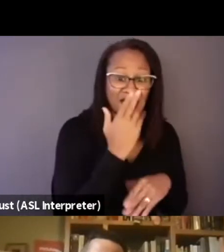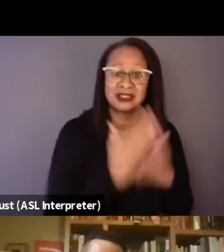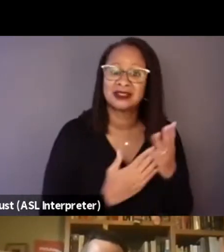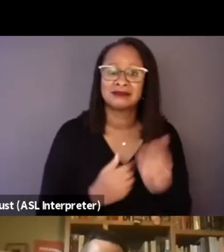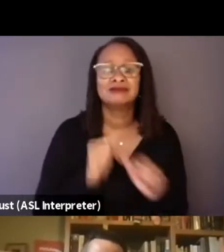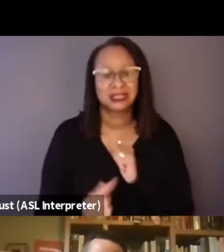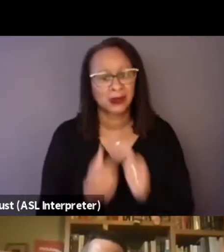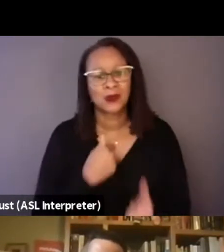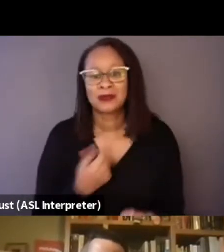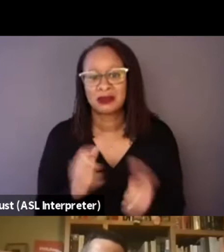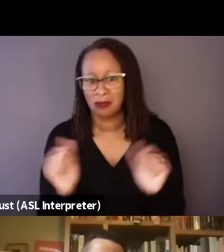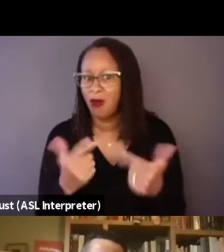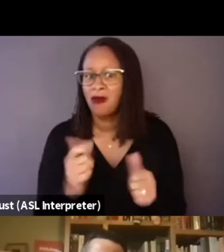So I kind of want to jump right in.